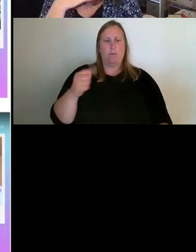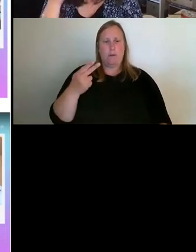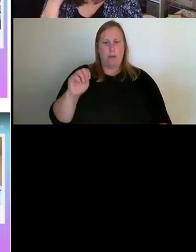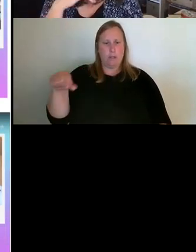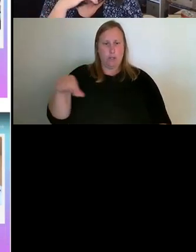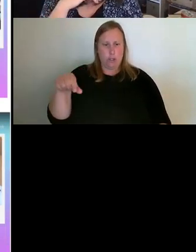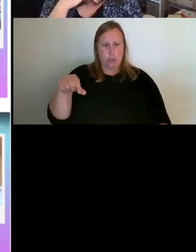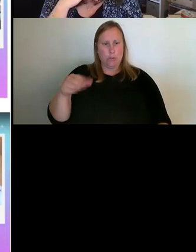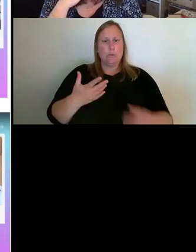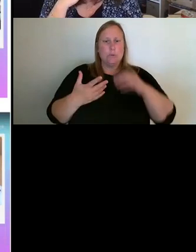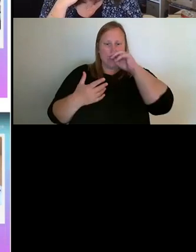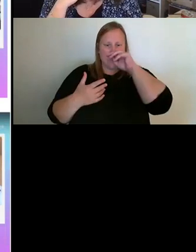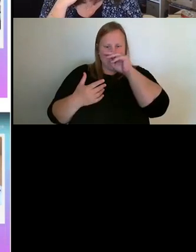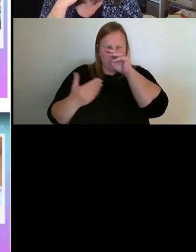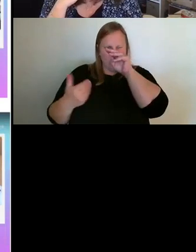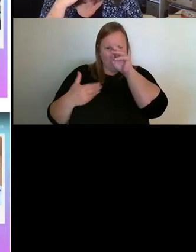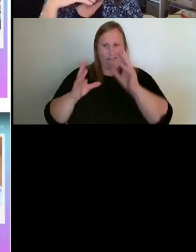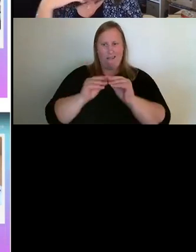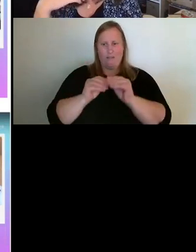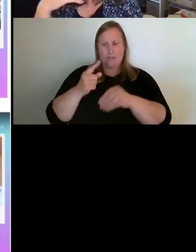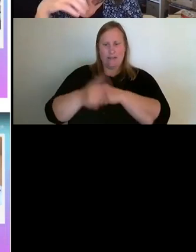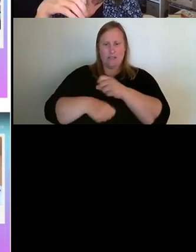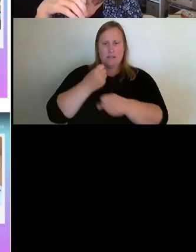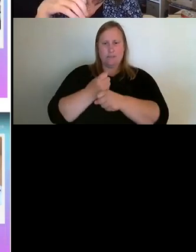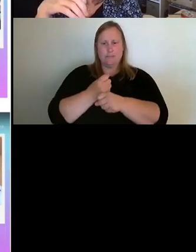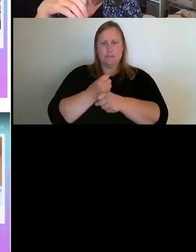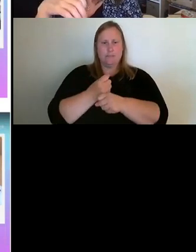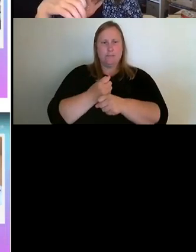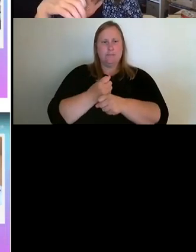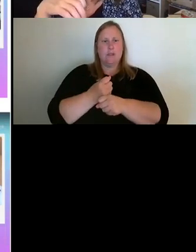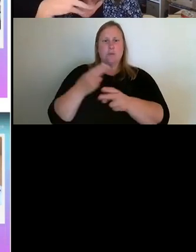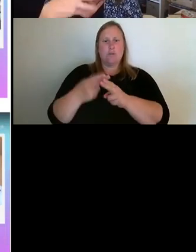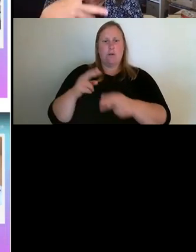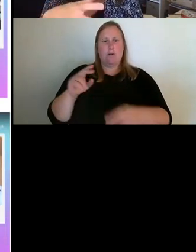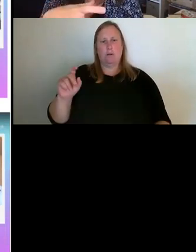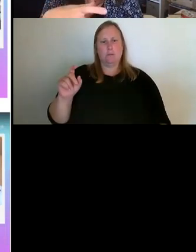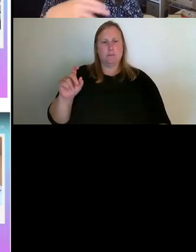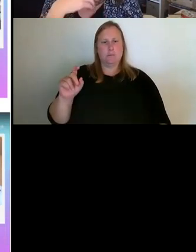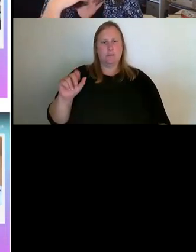conference called Axe-con, accessibility conference,